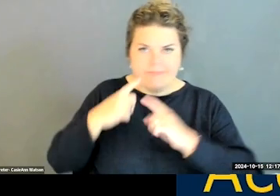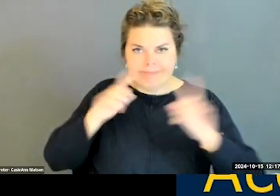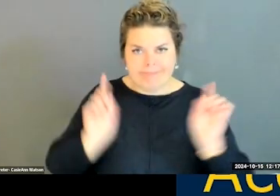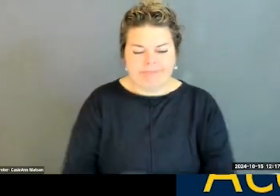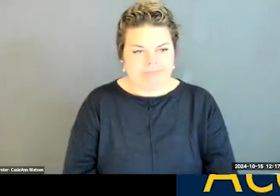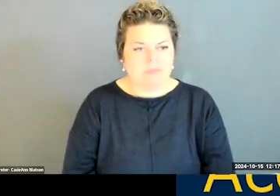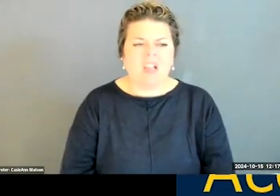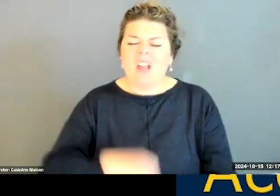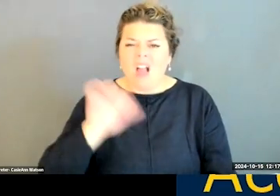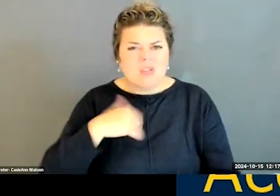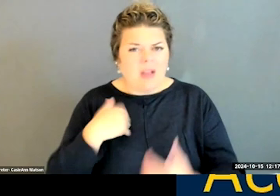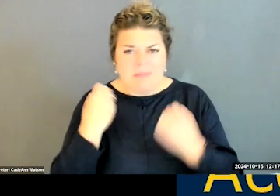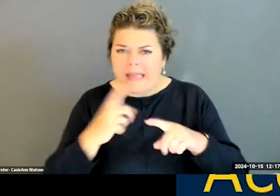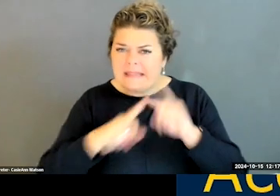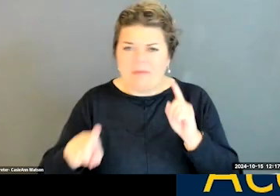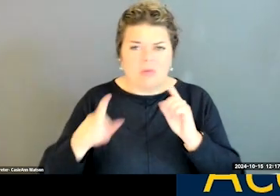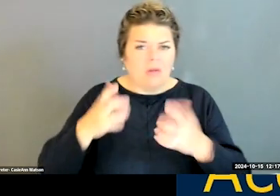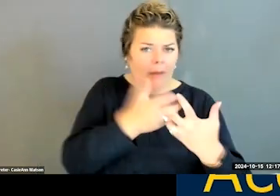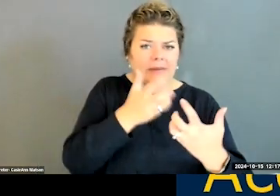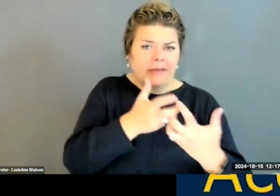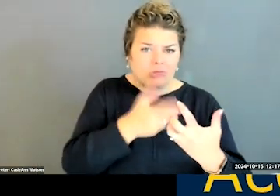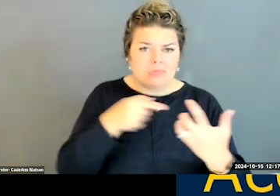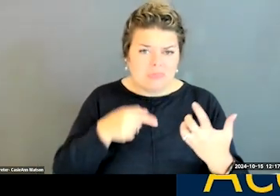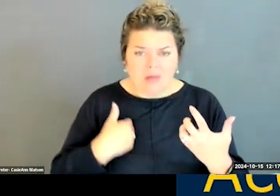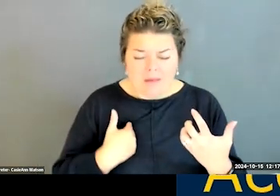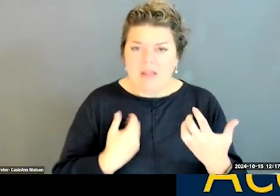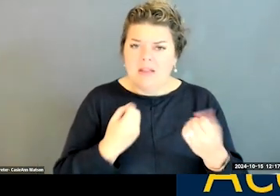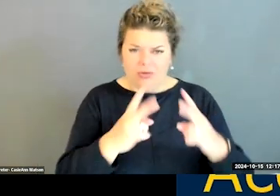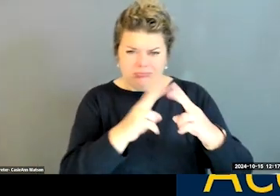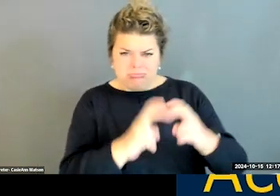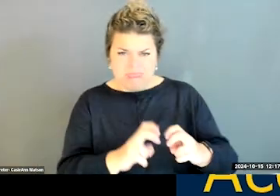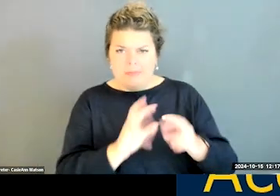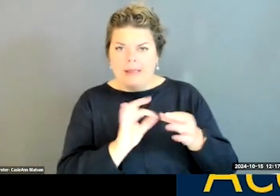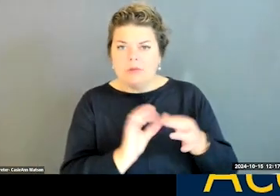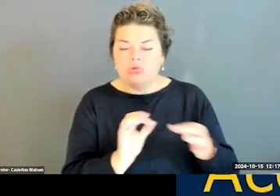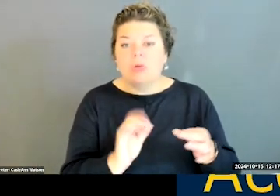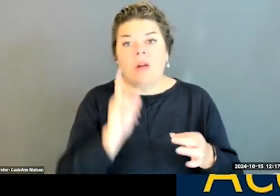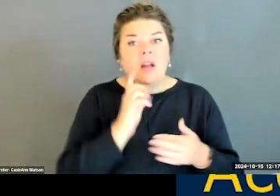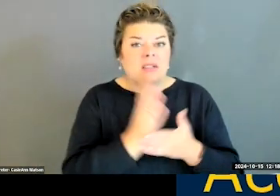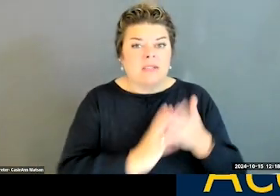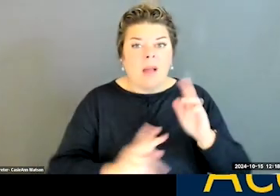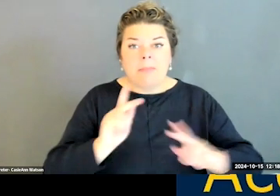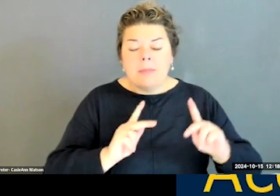There are also accommodations available for helping us to decipher messages. So some individuals may have challenges